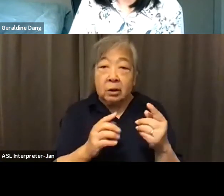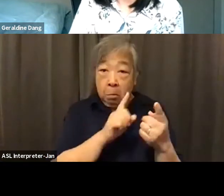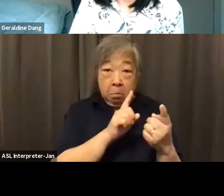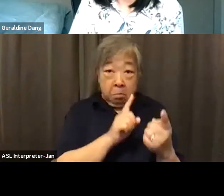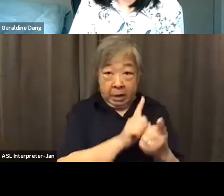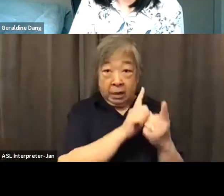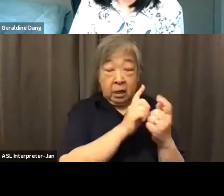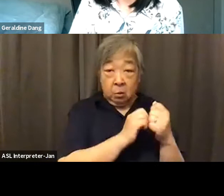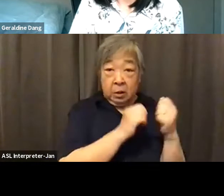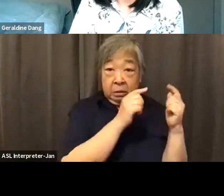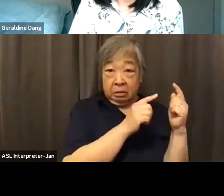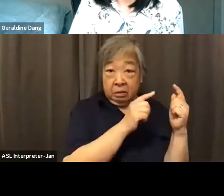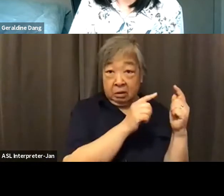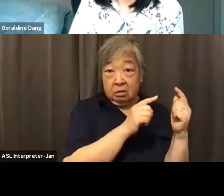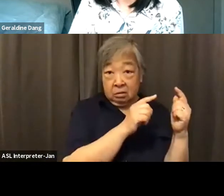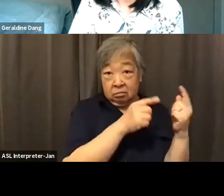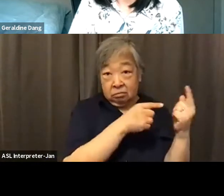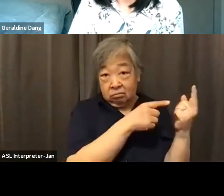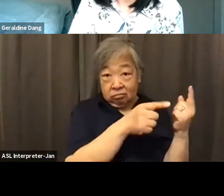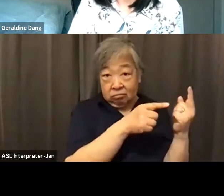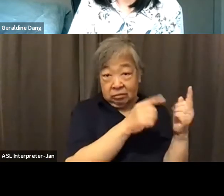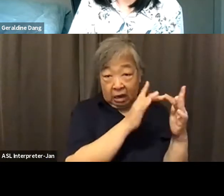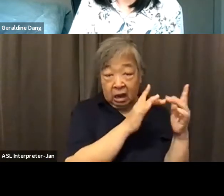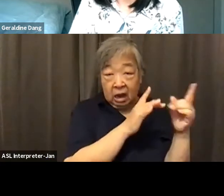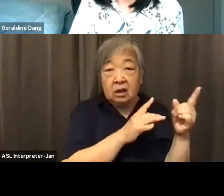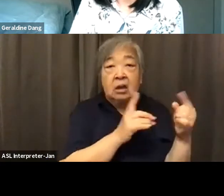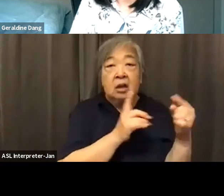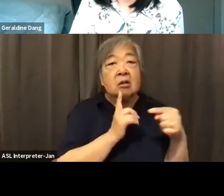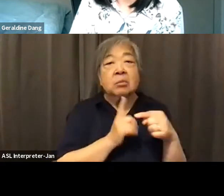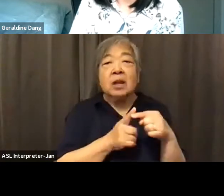of the challenges that I experienced when I was traveling independently.